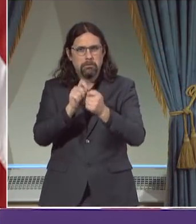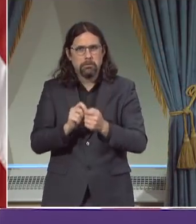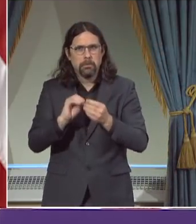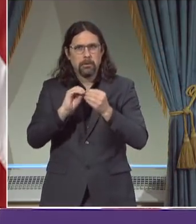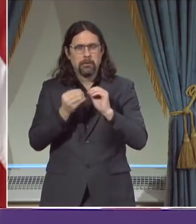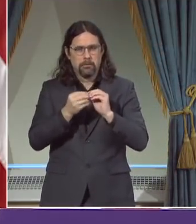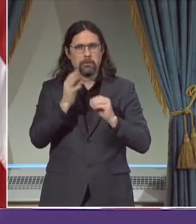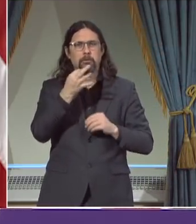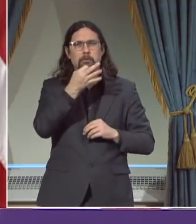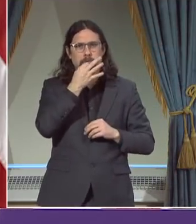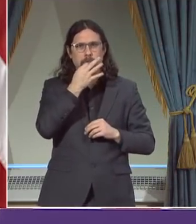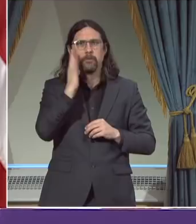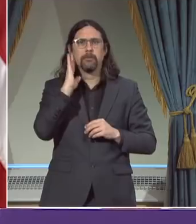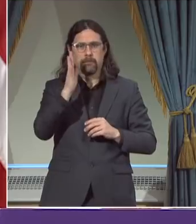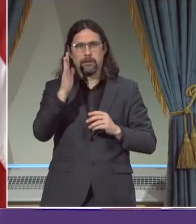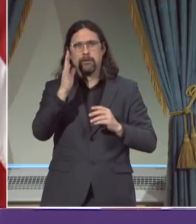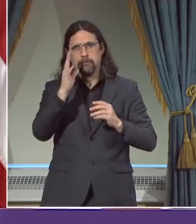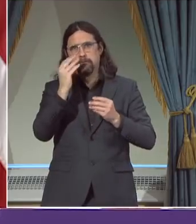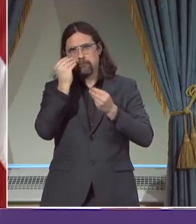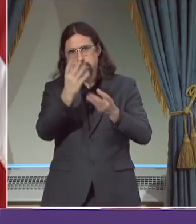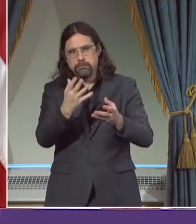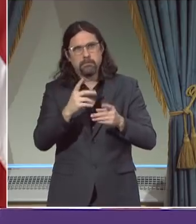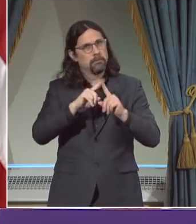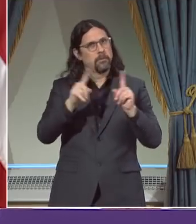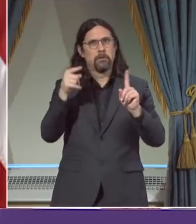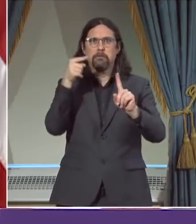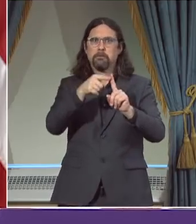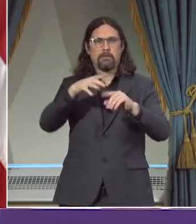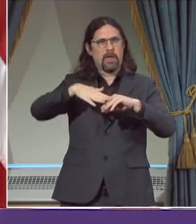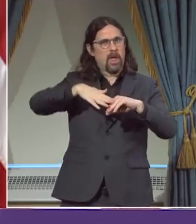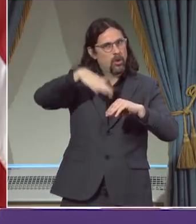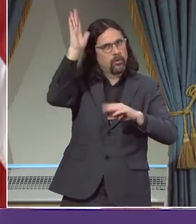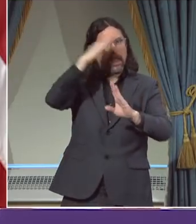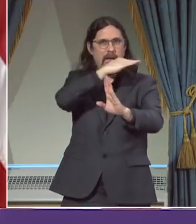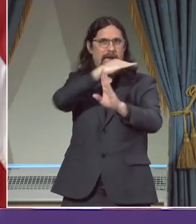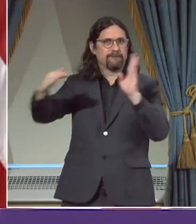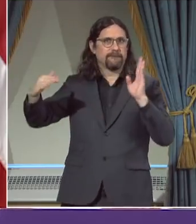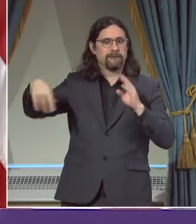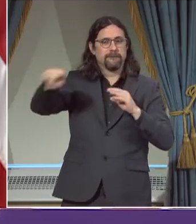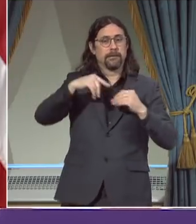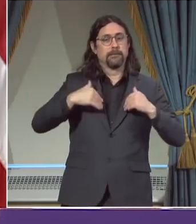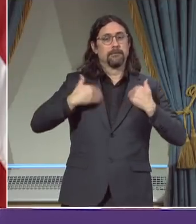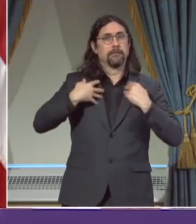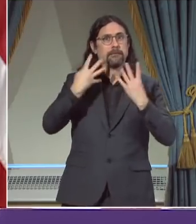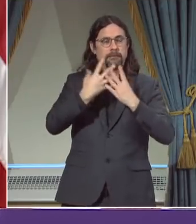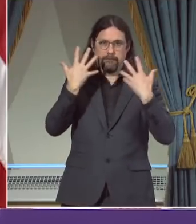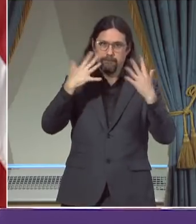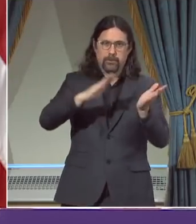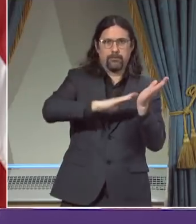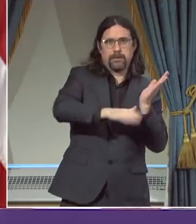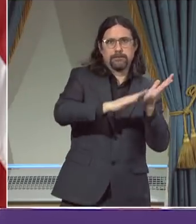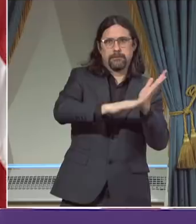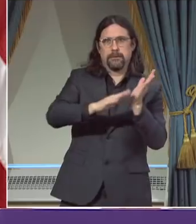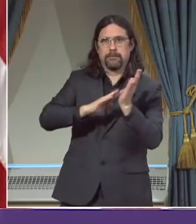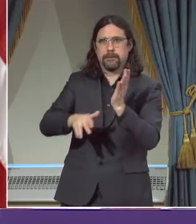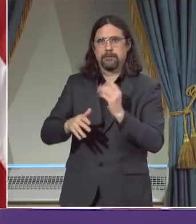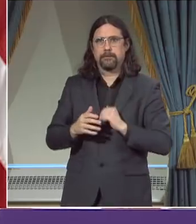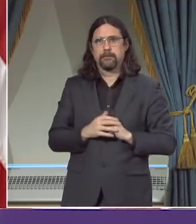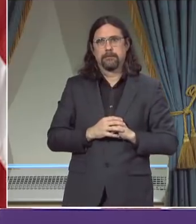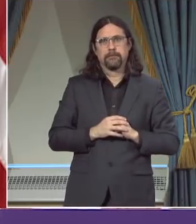IT WAS NOT A HUGE POPULATION TO BEGNI WTIH. WE'LL GET TO THE EXACT NUMBERS. BUT MORE THAN HALF OF THOSE WHO HAVE BEEN DETAINED OVER THE LAST FEW WEEKS